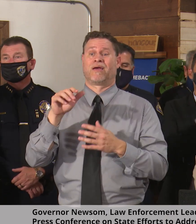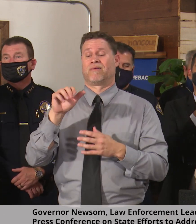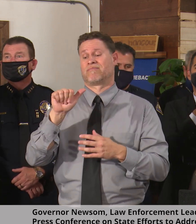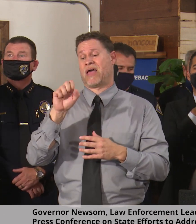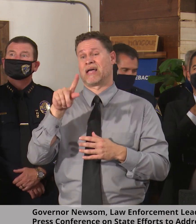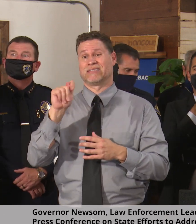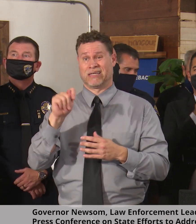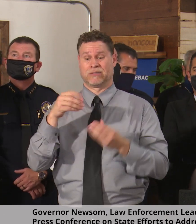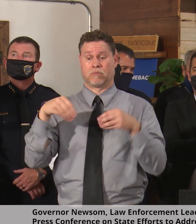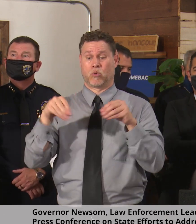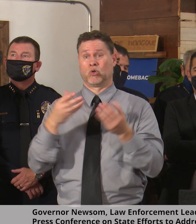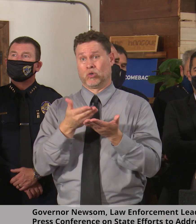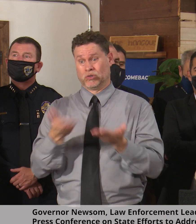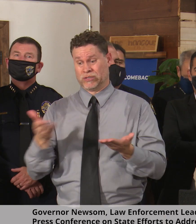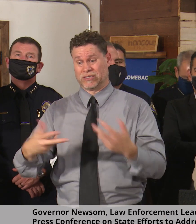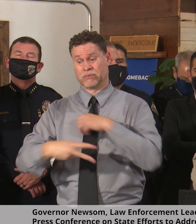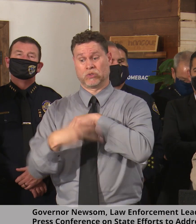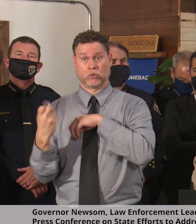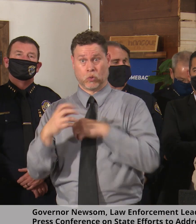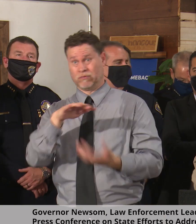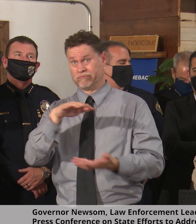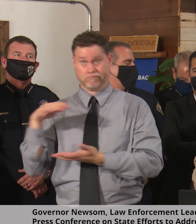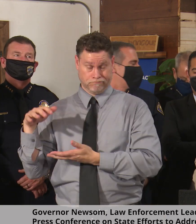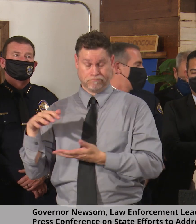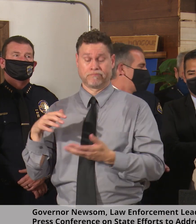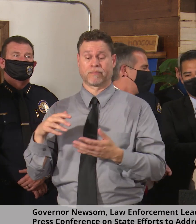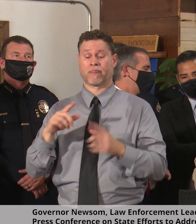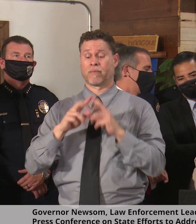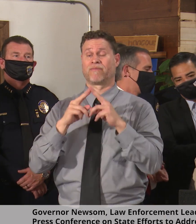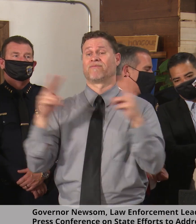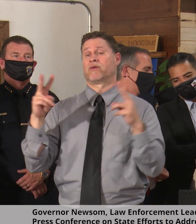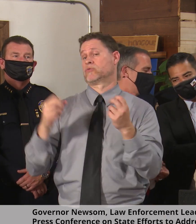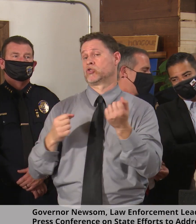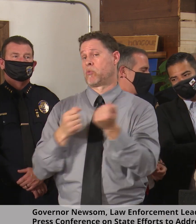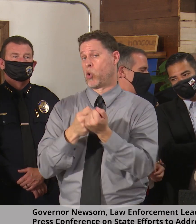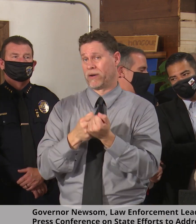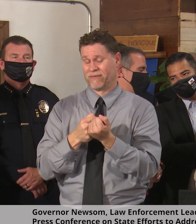that had been stolen so I would say that they've been very supportive you know and very supportive